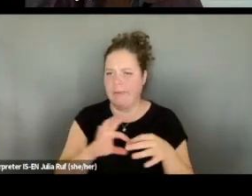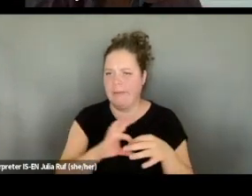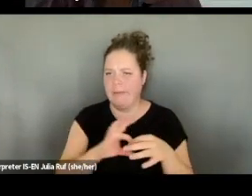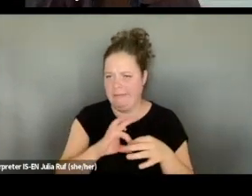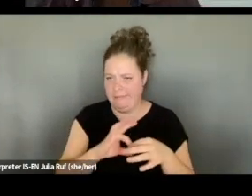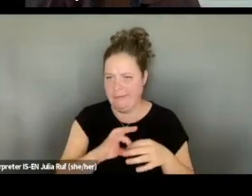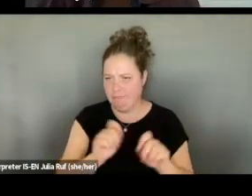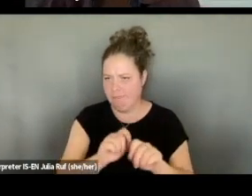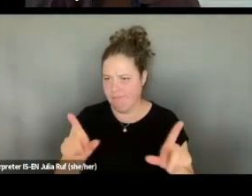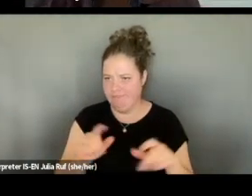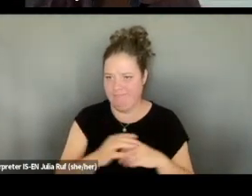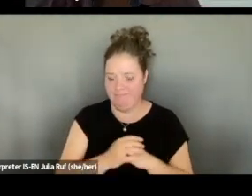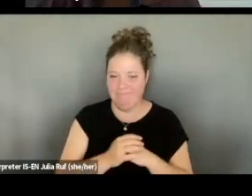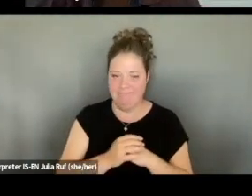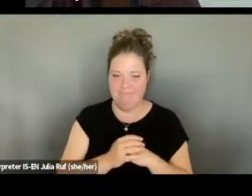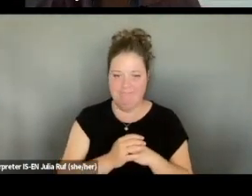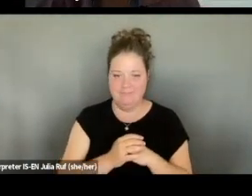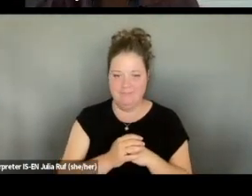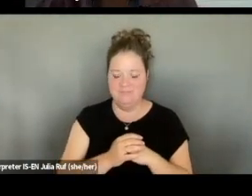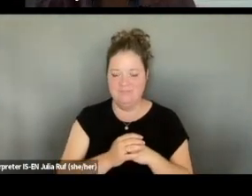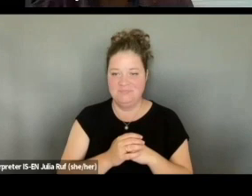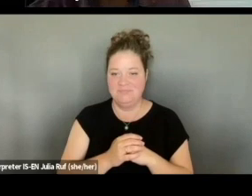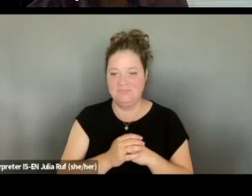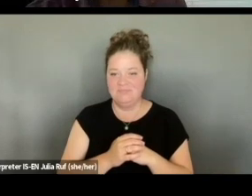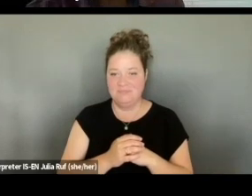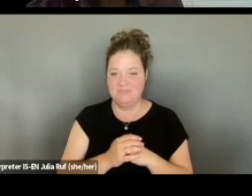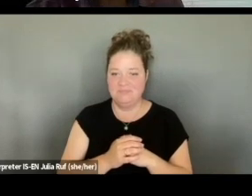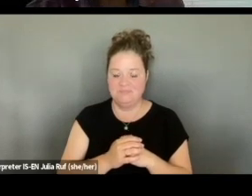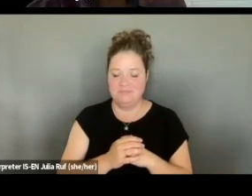in the chat. So,